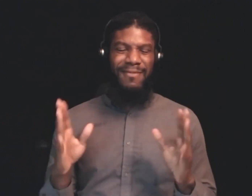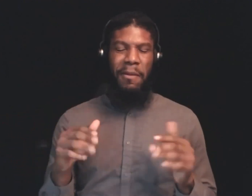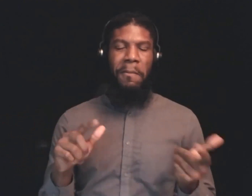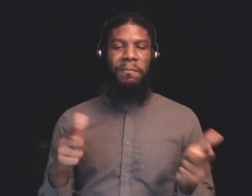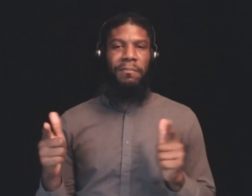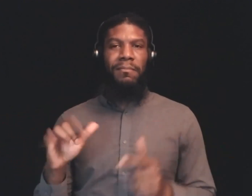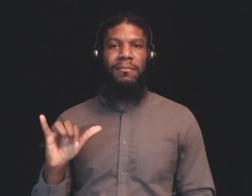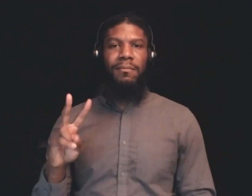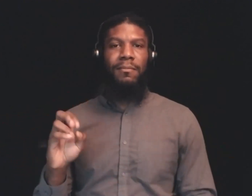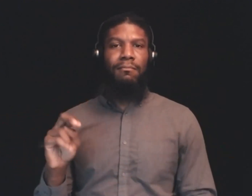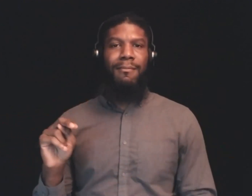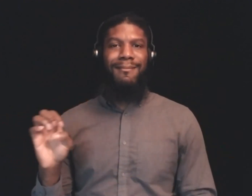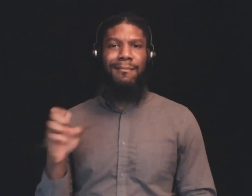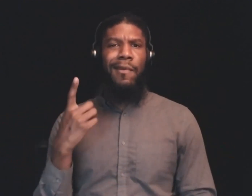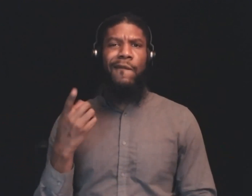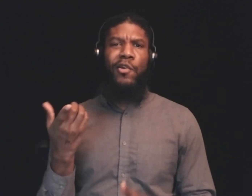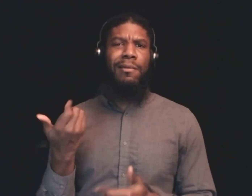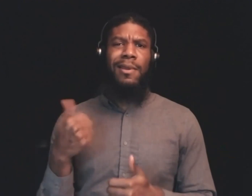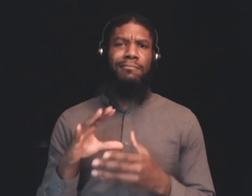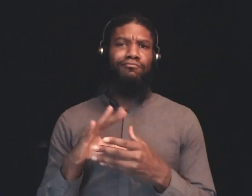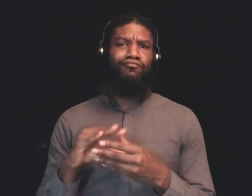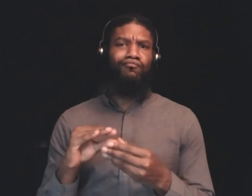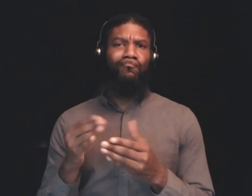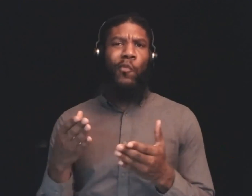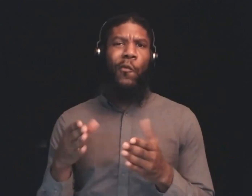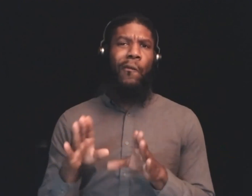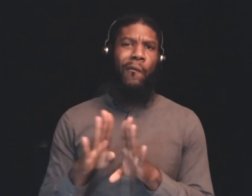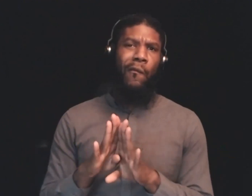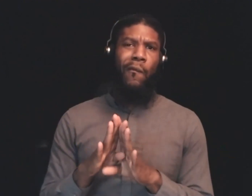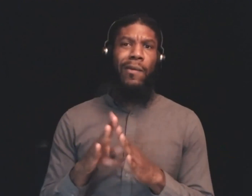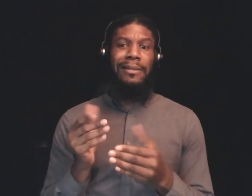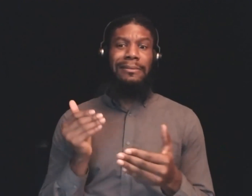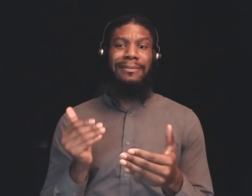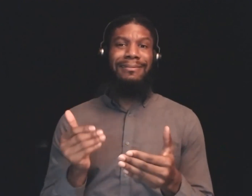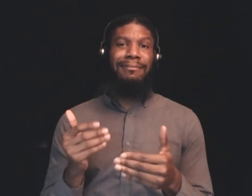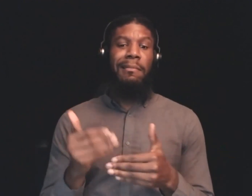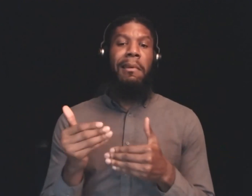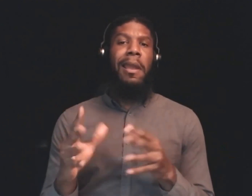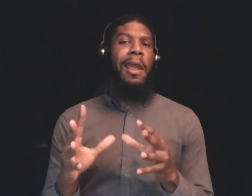for any kind of closing comments or things that are coming up for next sessions, thank you.